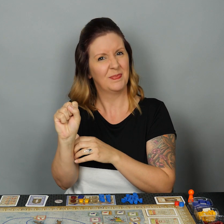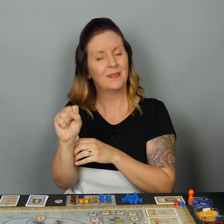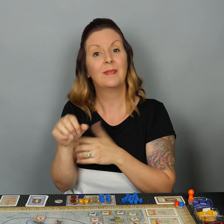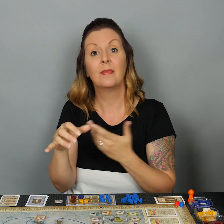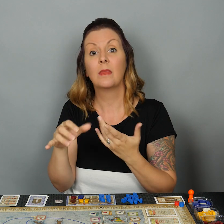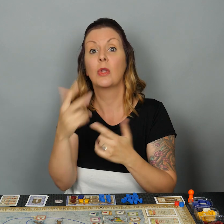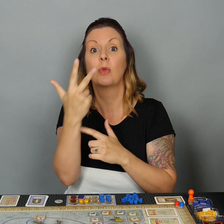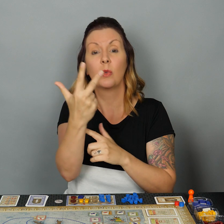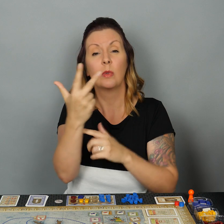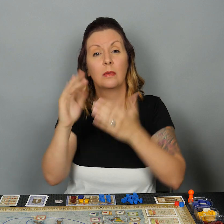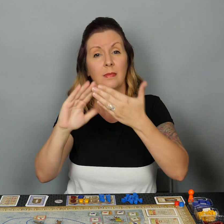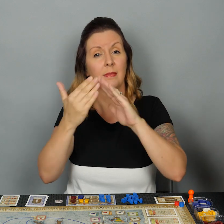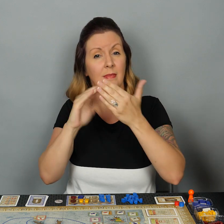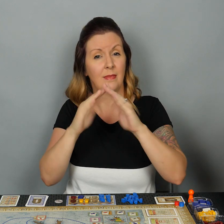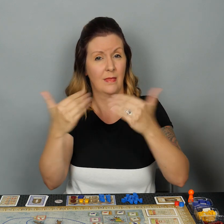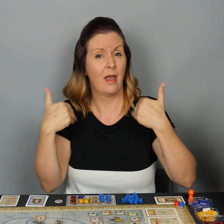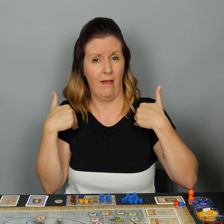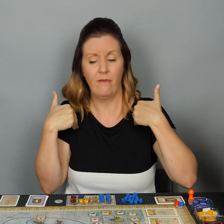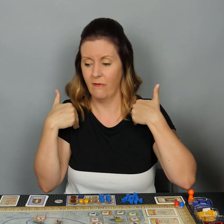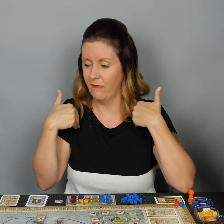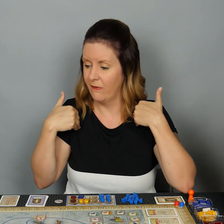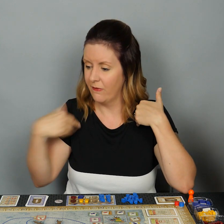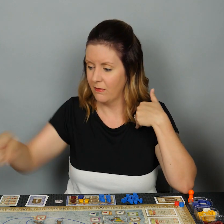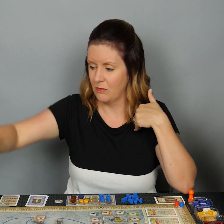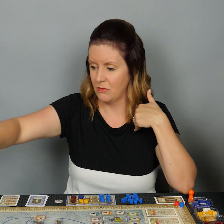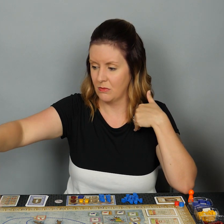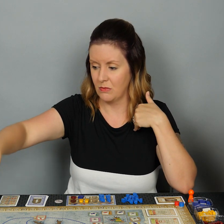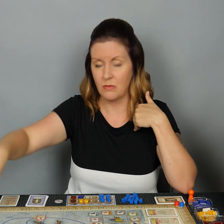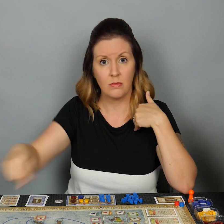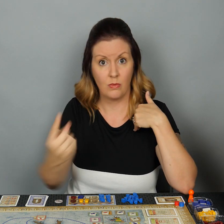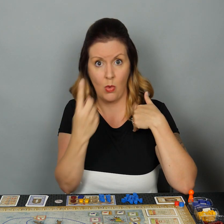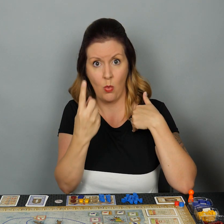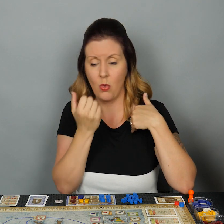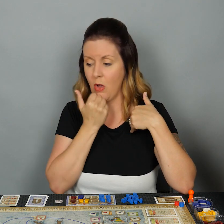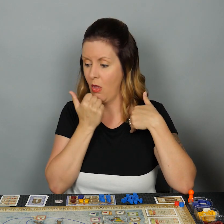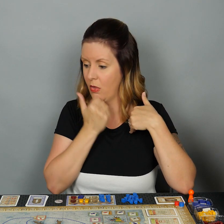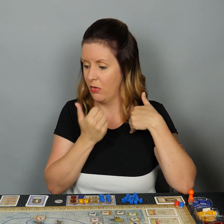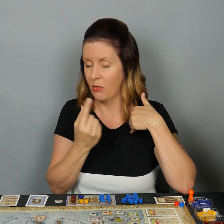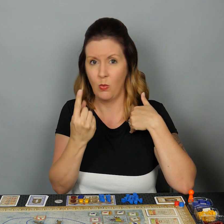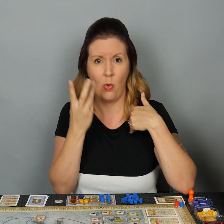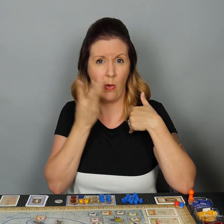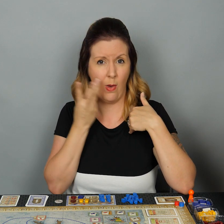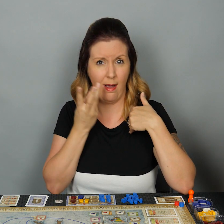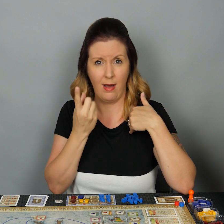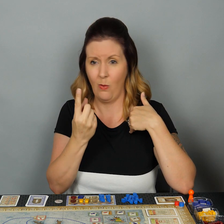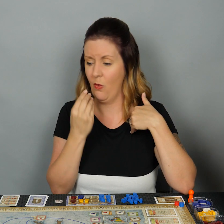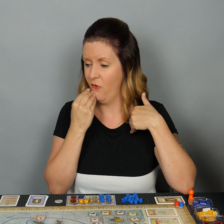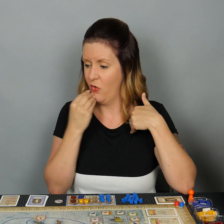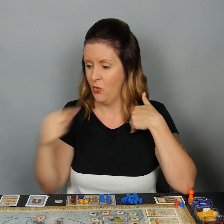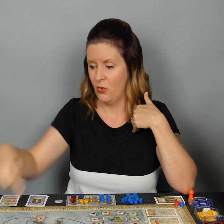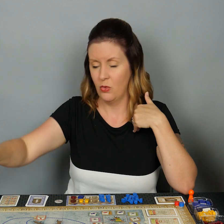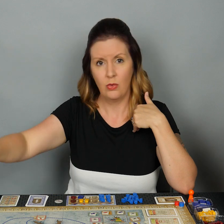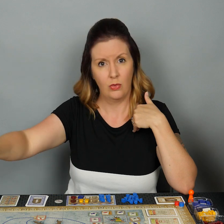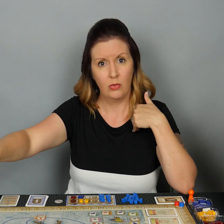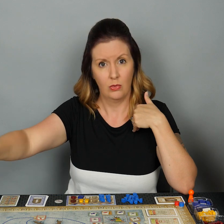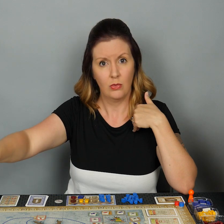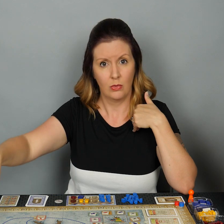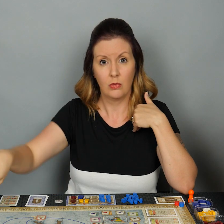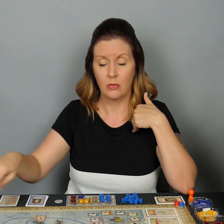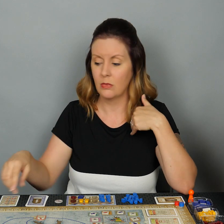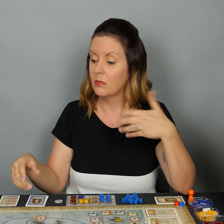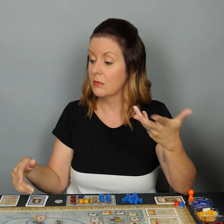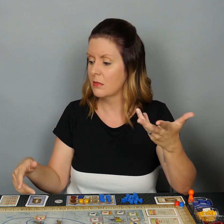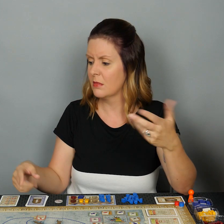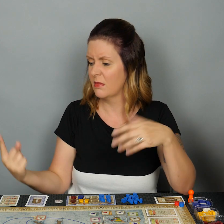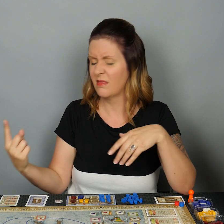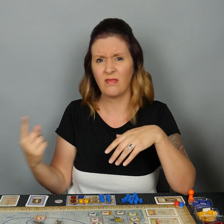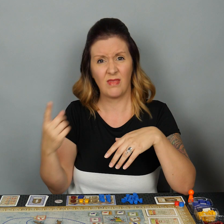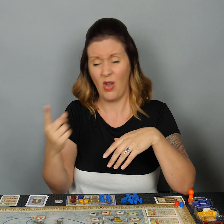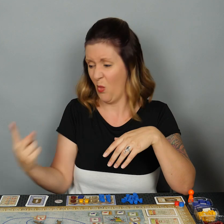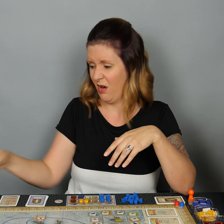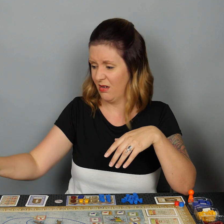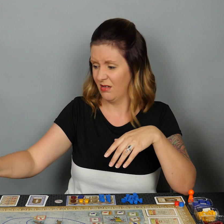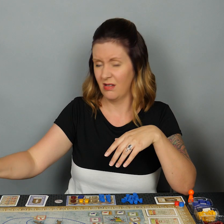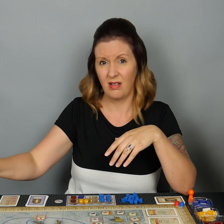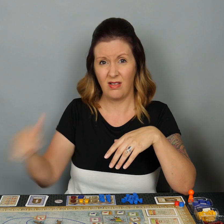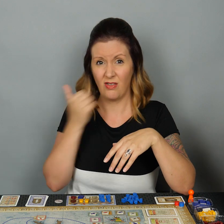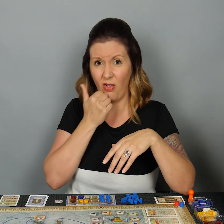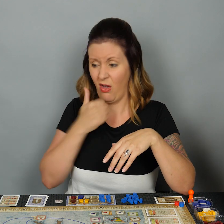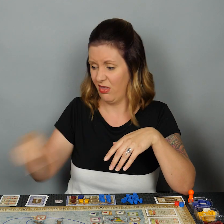Cyclades has 3 cities: 1 cloth, 1 wine, and 1 food.